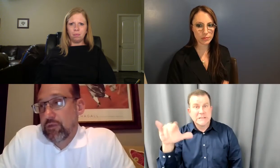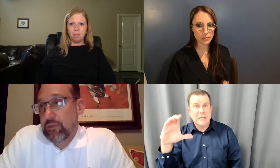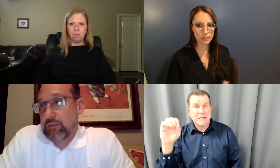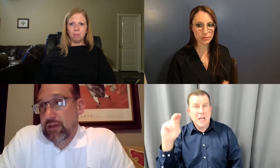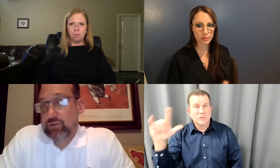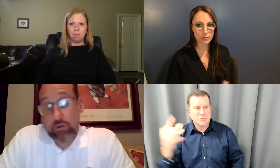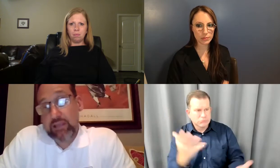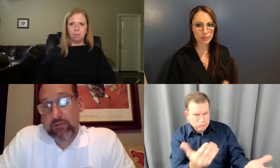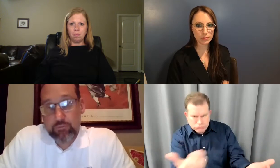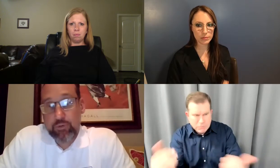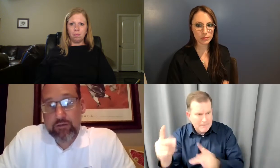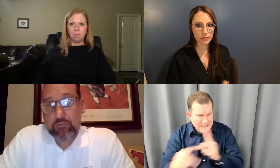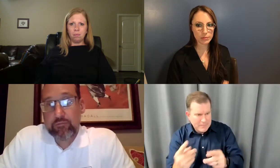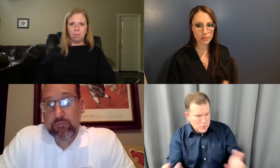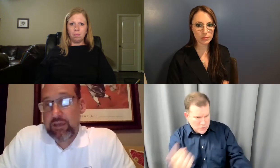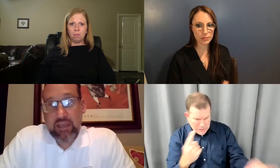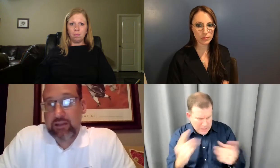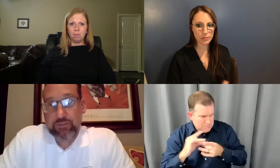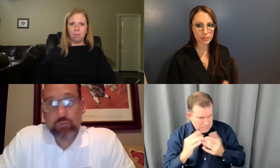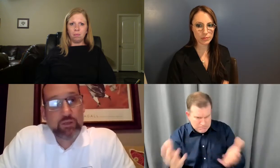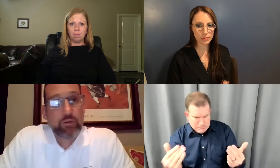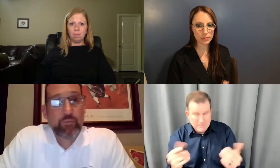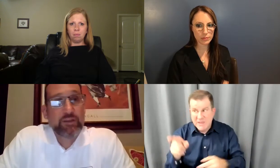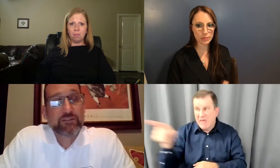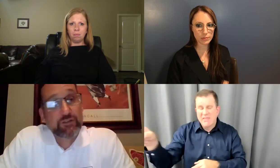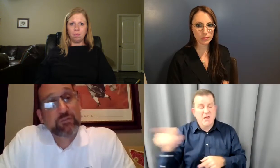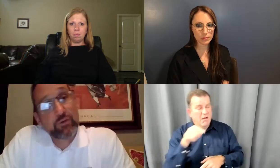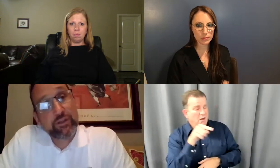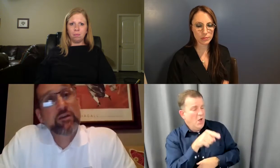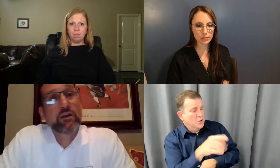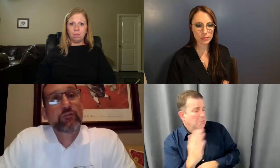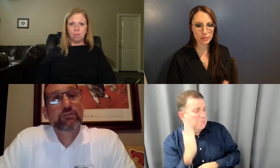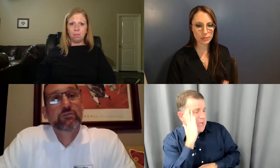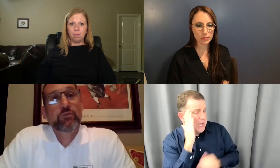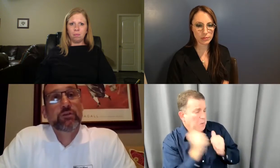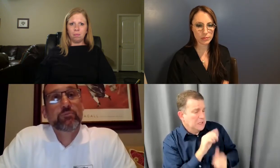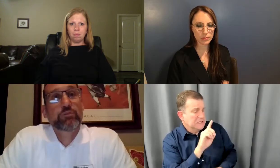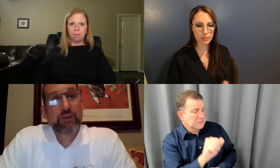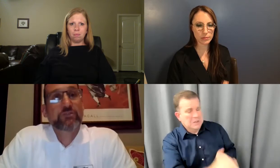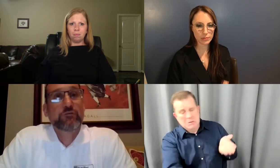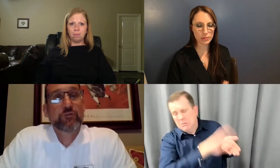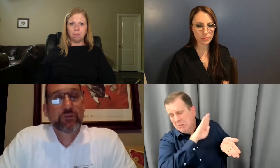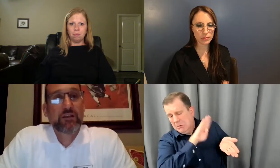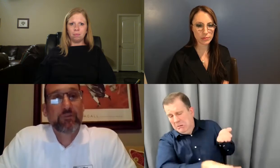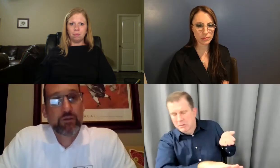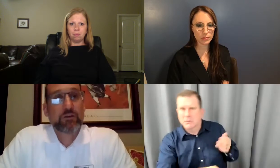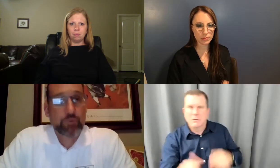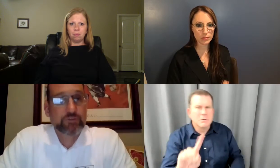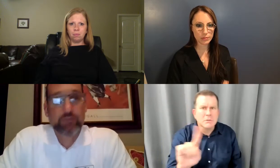then that's great, but they can't exclude people on the basis of disability, and if your disability prevents you from attending the meeting in person,